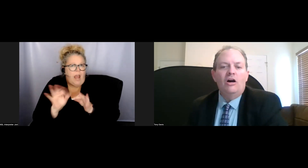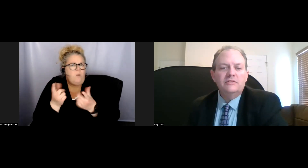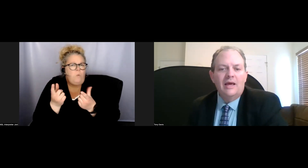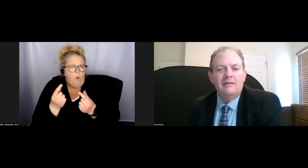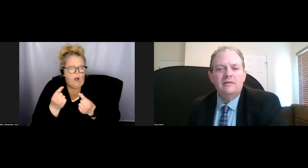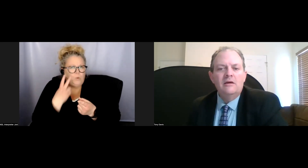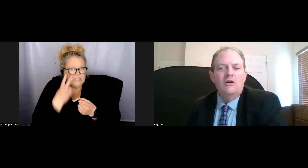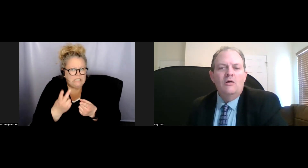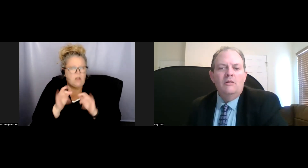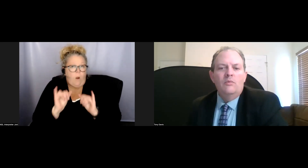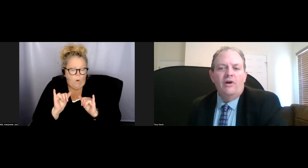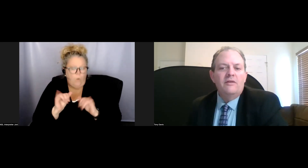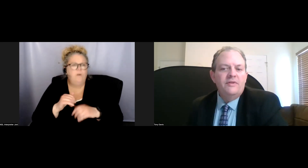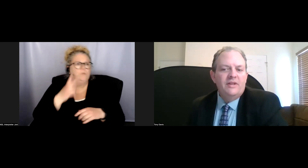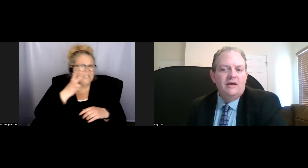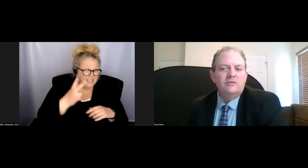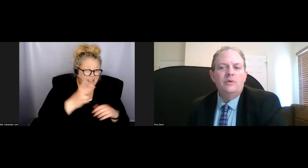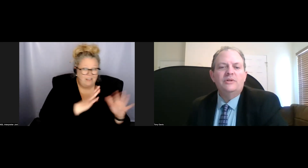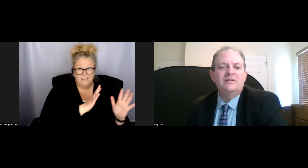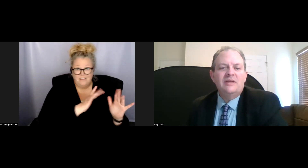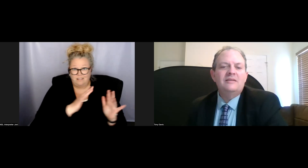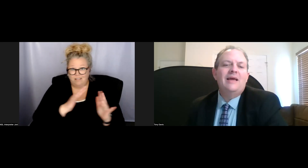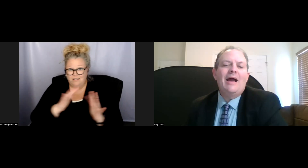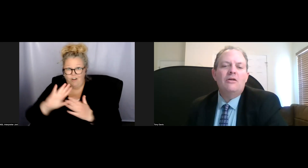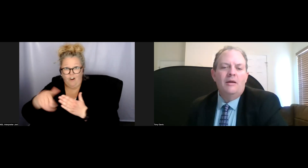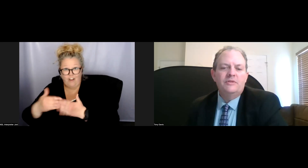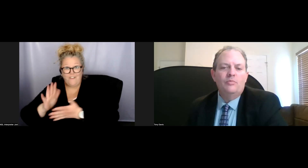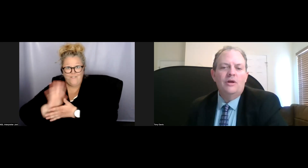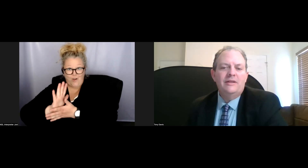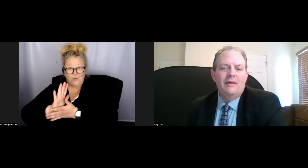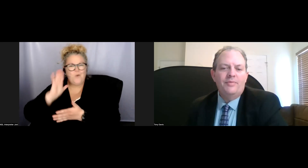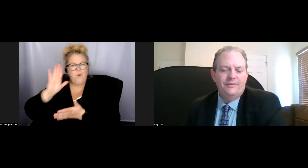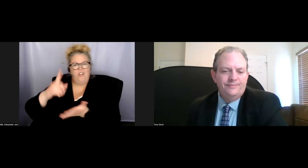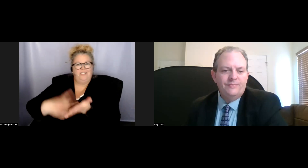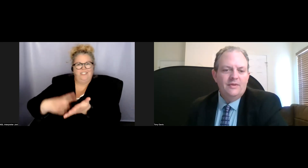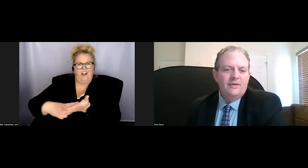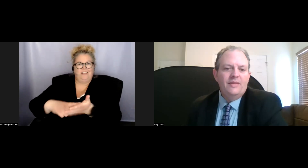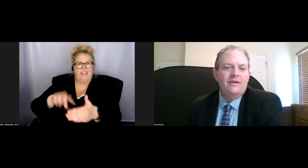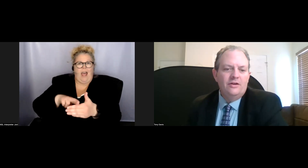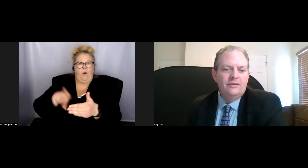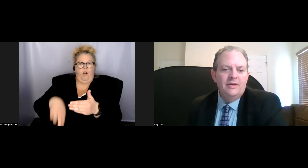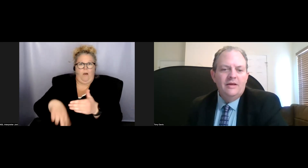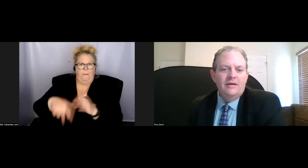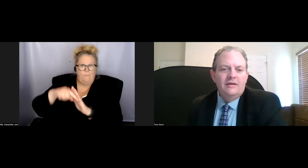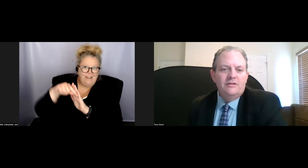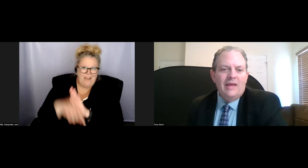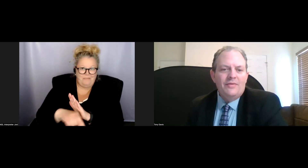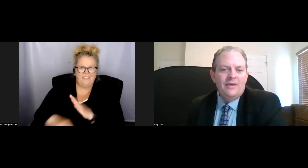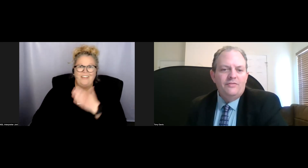all done with all of the videos we will discuss the outcomes more in depth. thank you so Kathy if